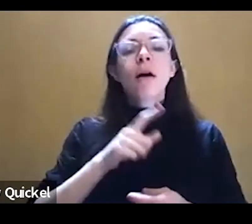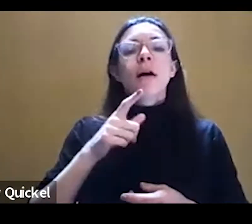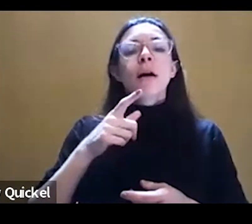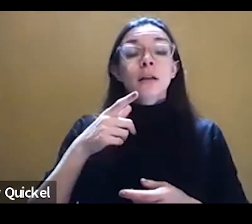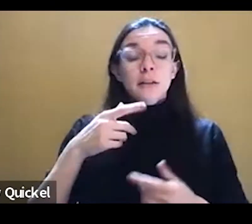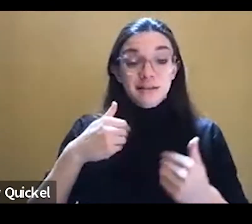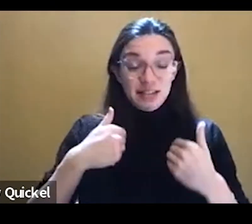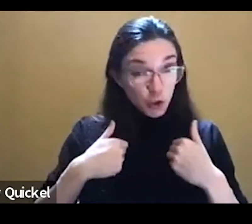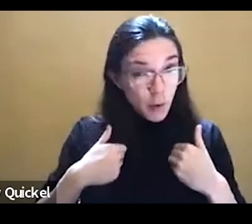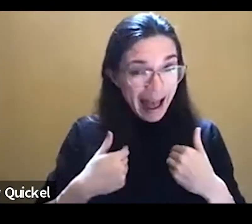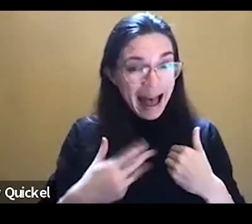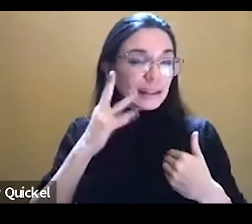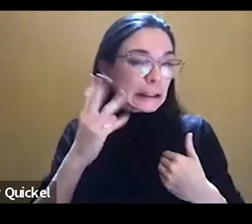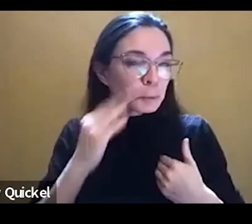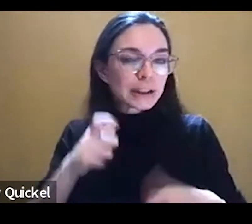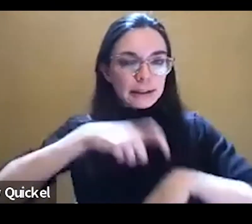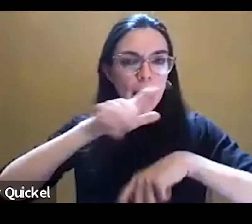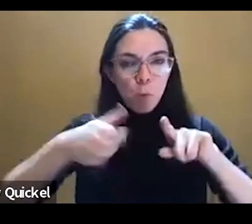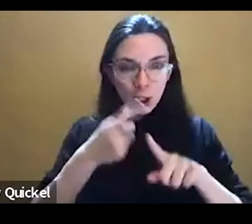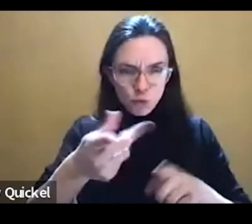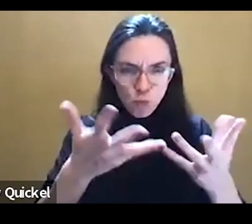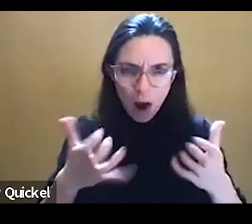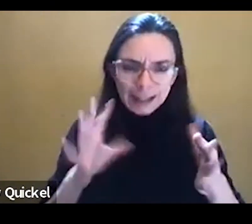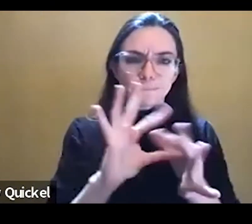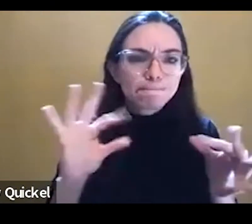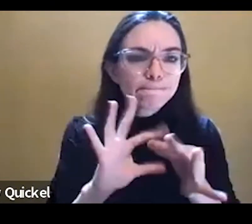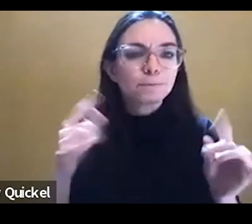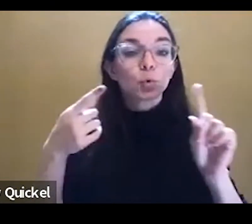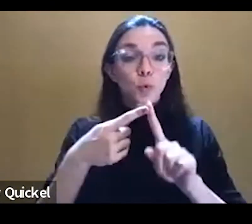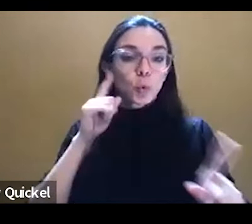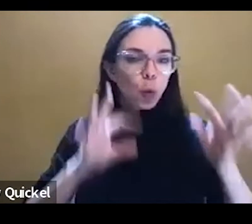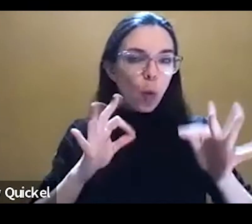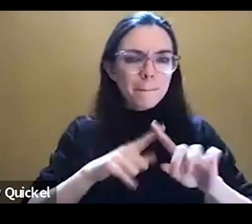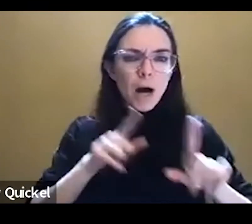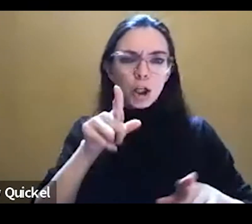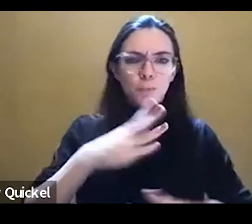to speak to the Court but were prevented from doing so